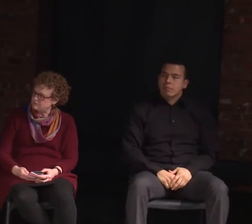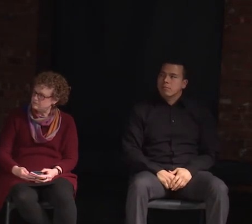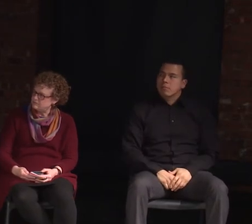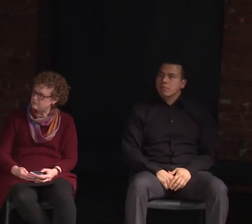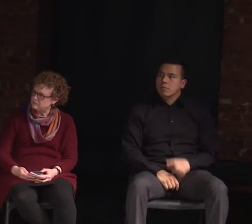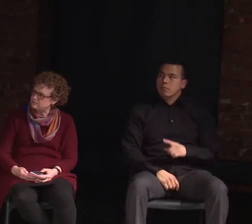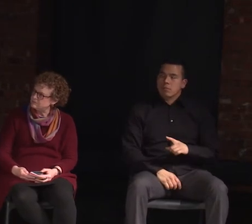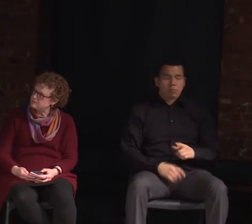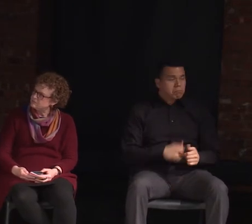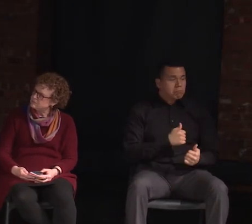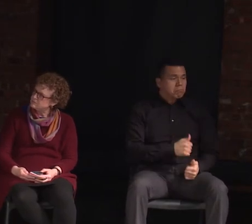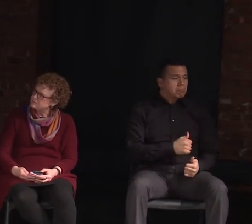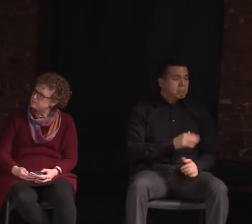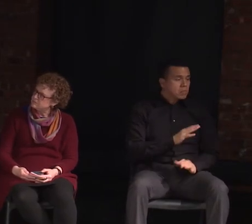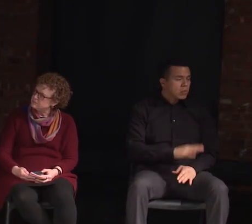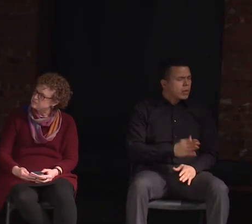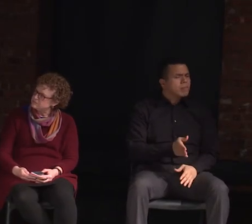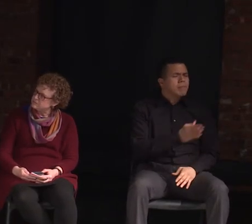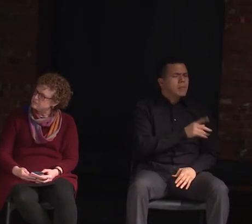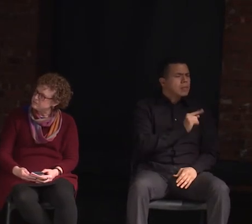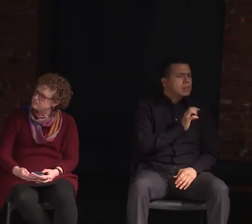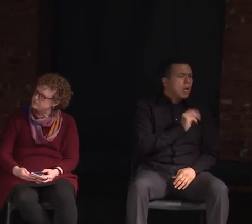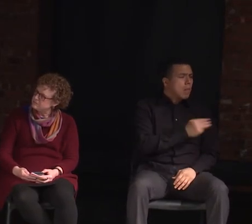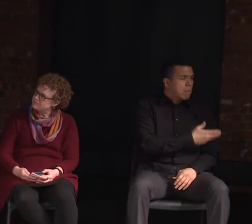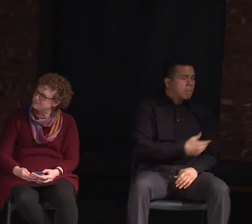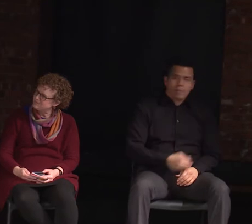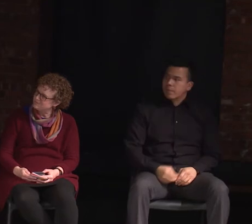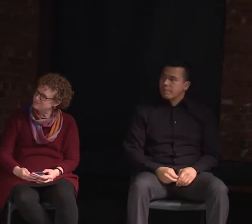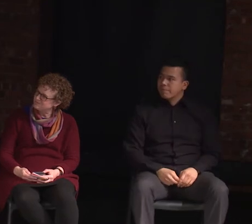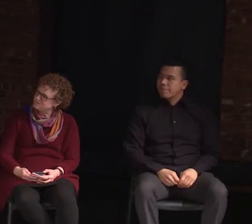Edwin: And Tom? Tom Finklepearl: Yes? Hi.